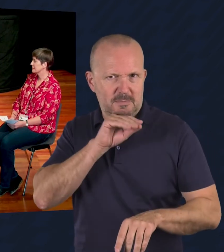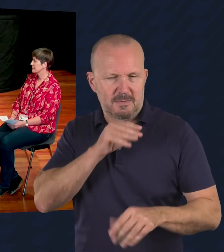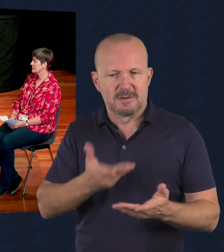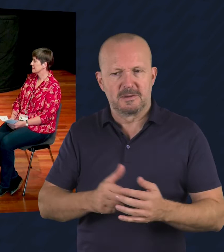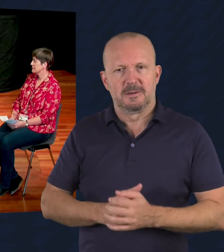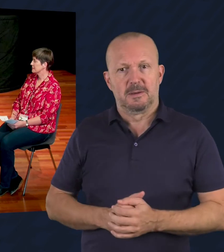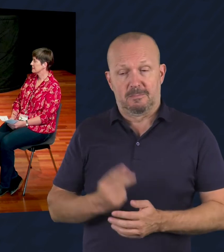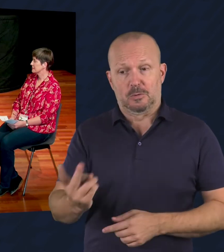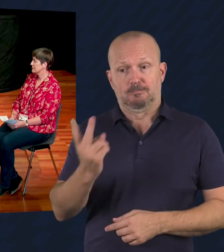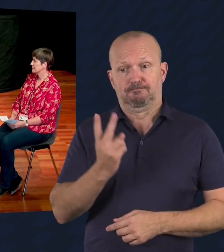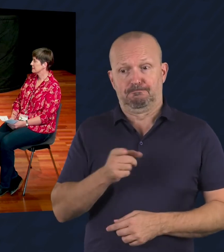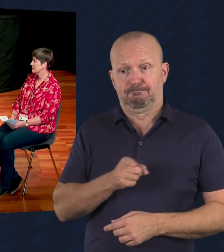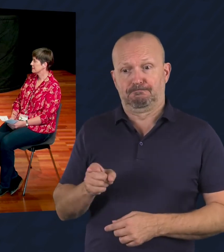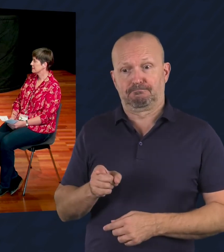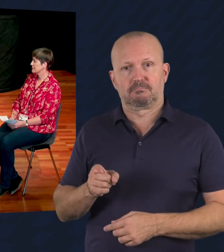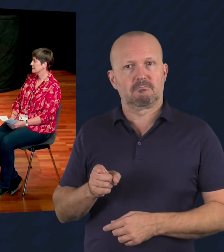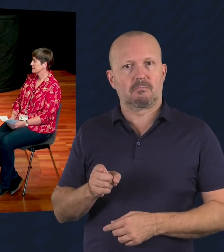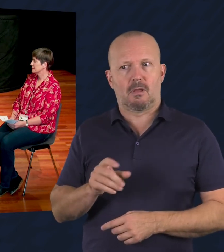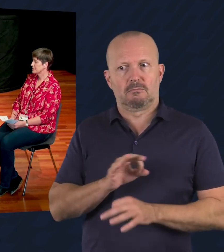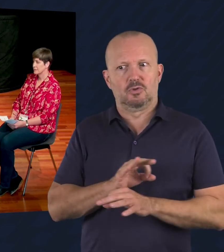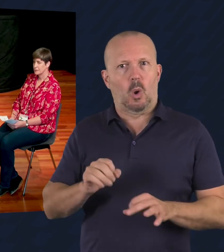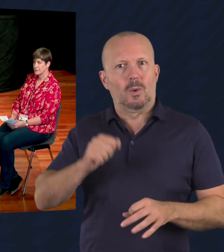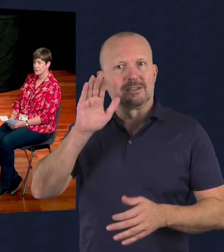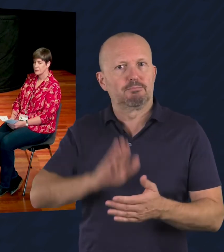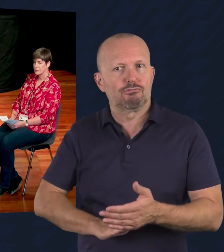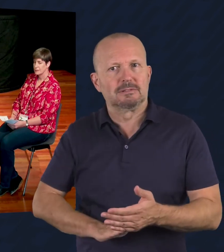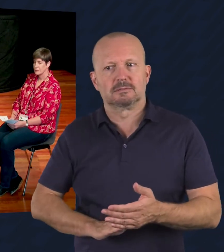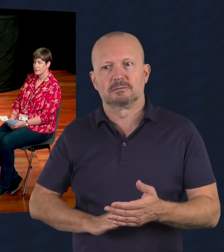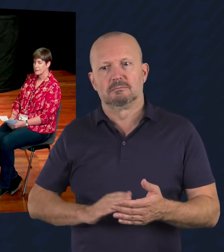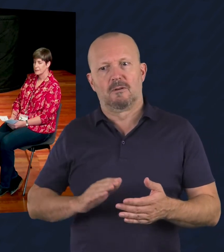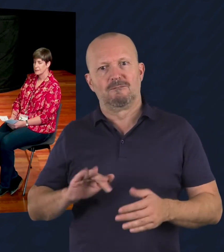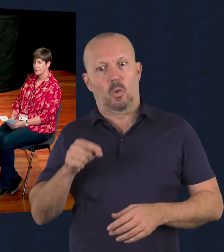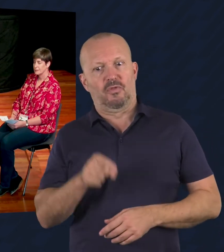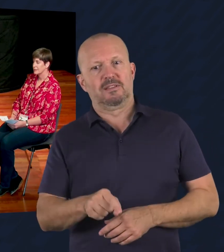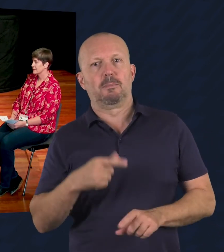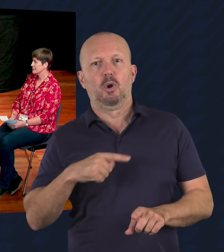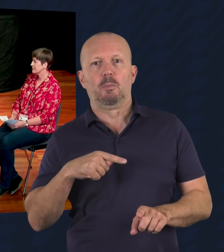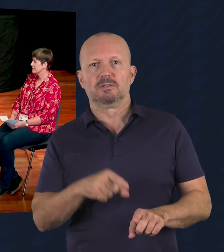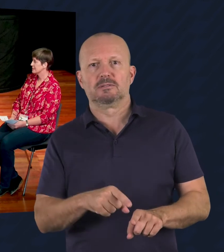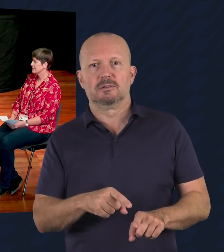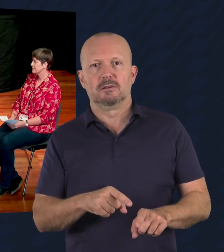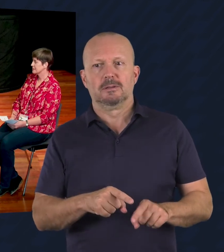However, having neither of them had experience recording for this kind of work or for any kind of work,